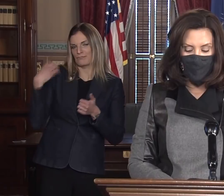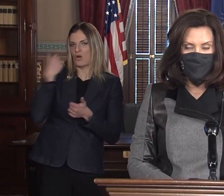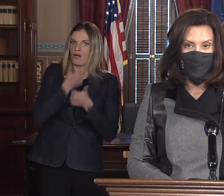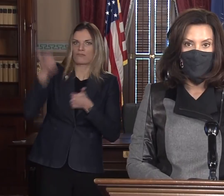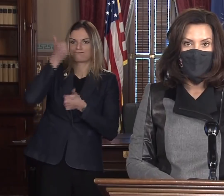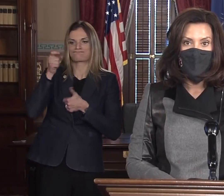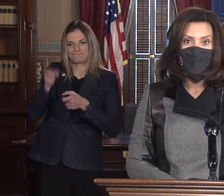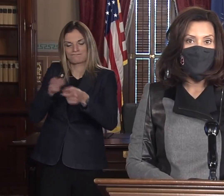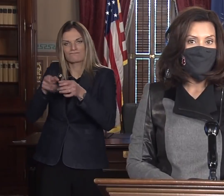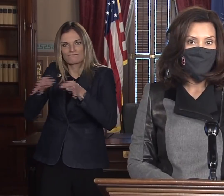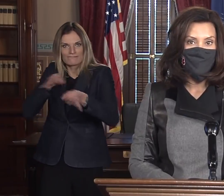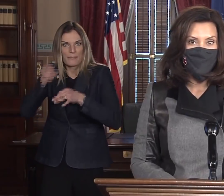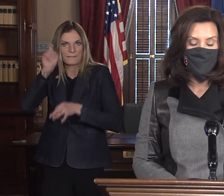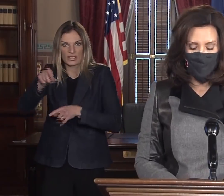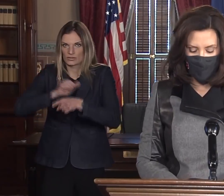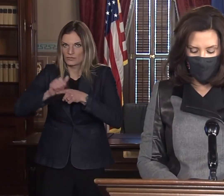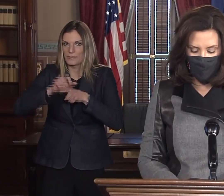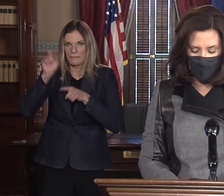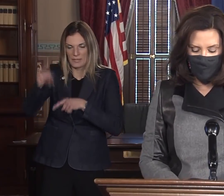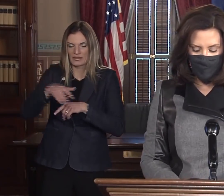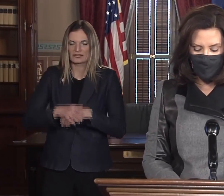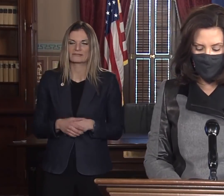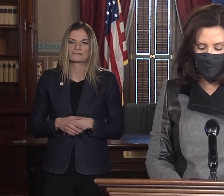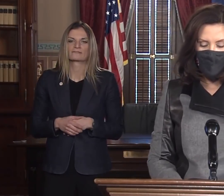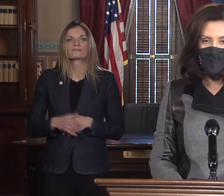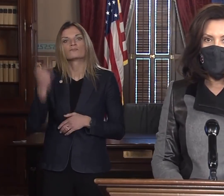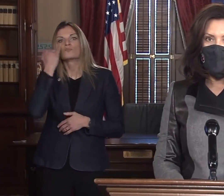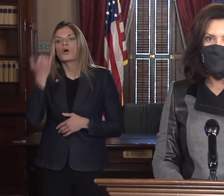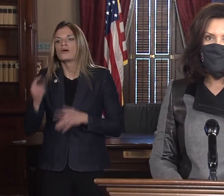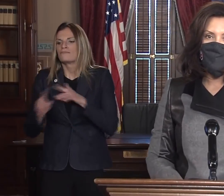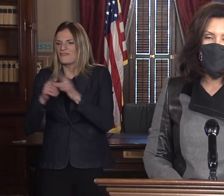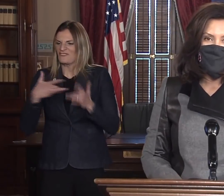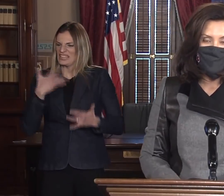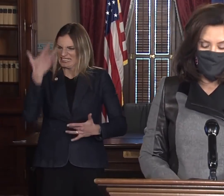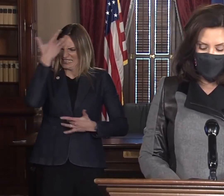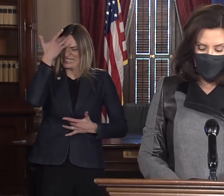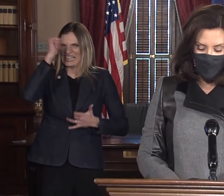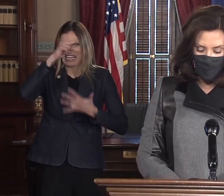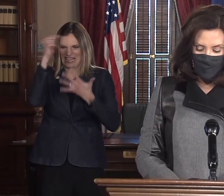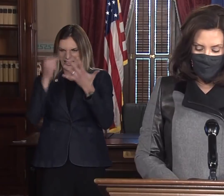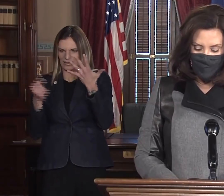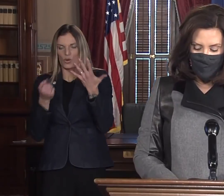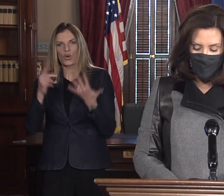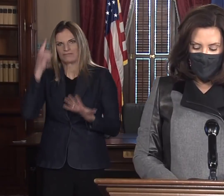USE OF PPE, STEPS THAT WORKERS MUST TAKE TO NOTIFY THE BUSINESS